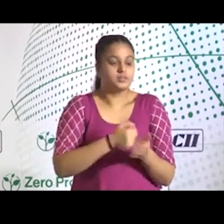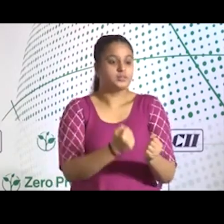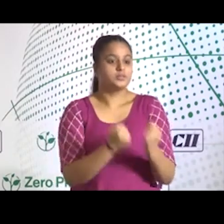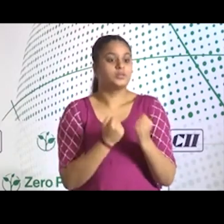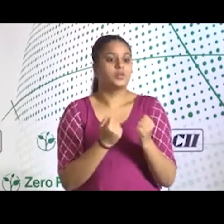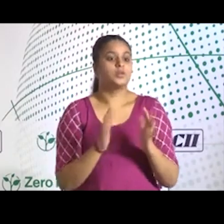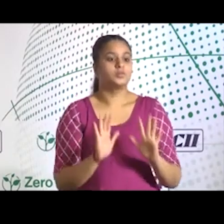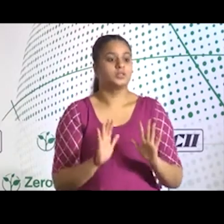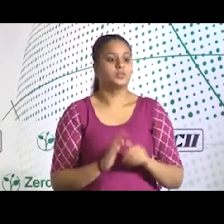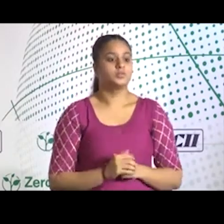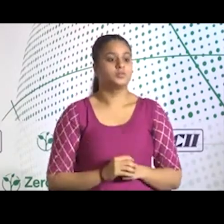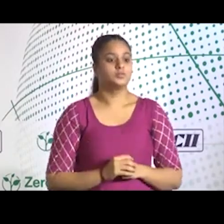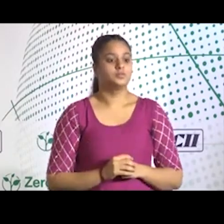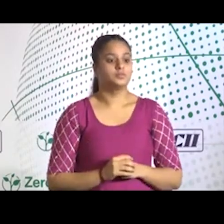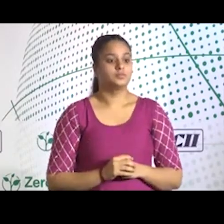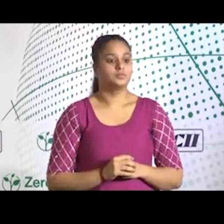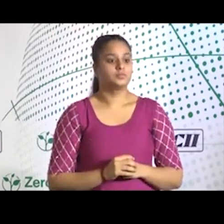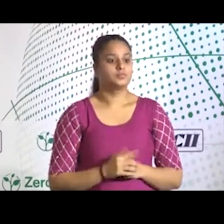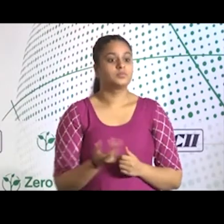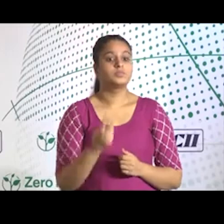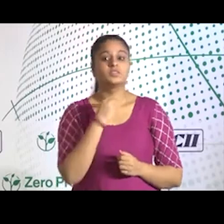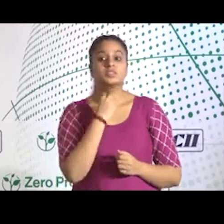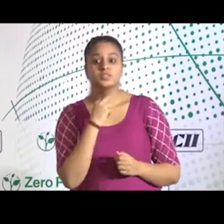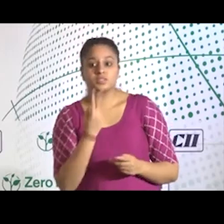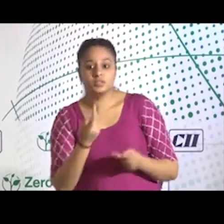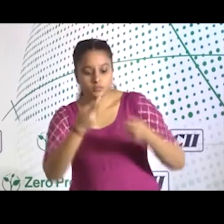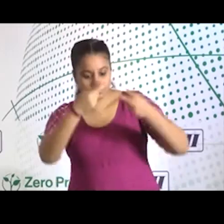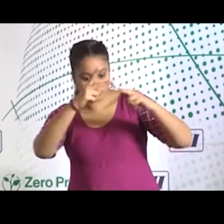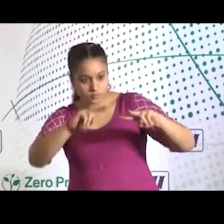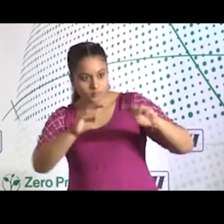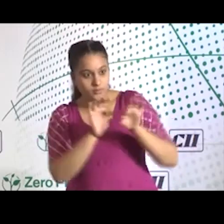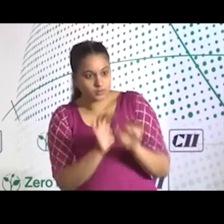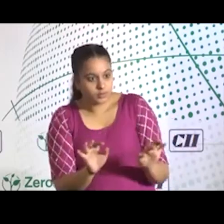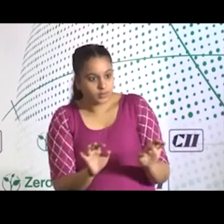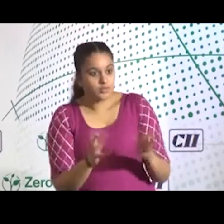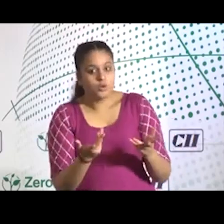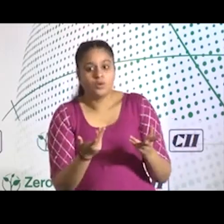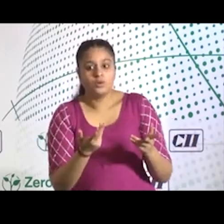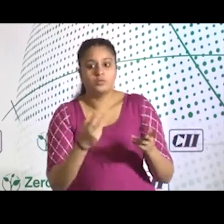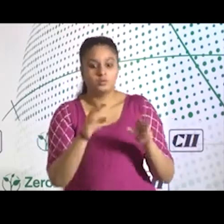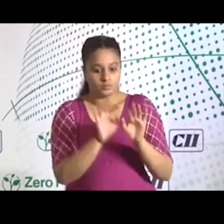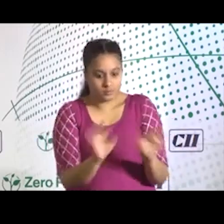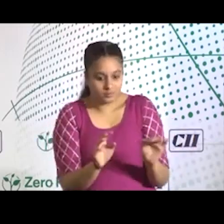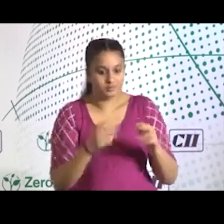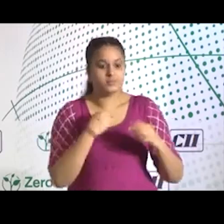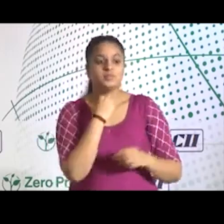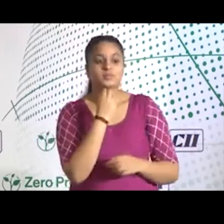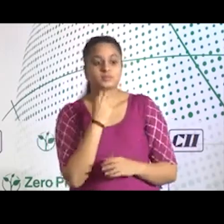What text to speech, you've got speech to text, you've got handwriting recognition, got word prediction.